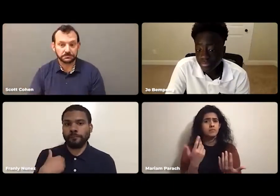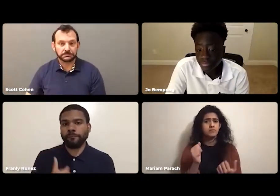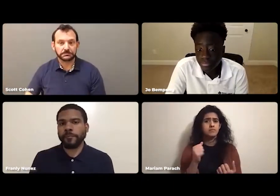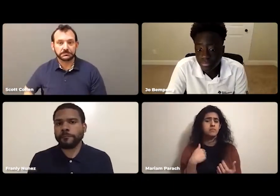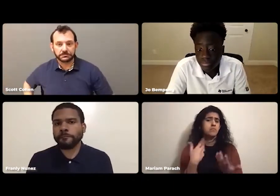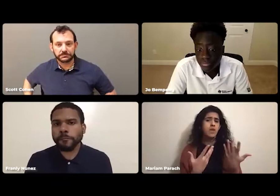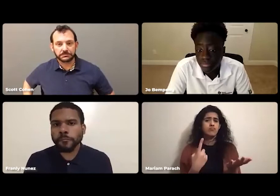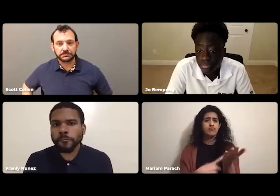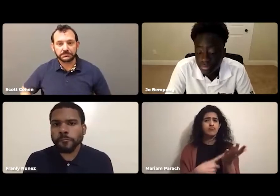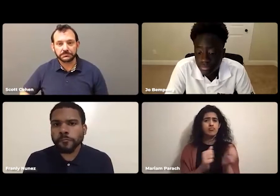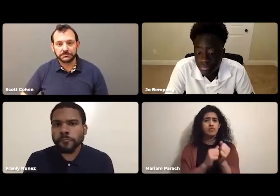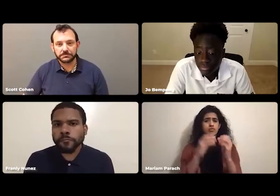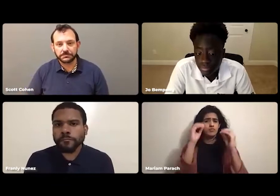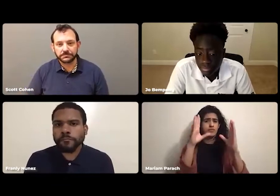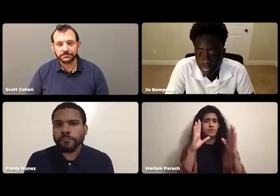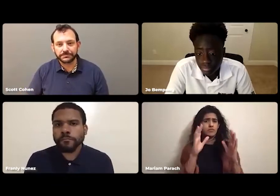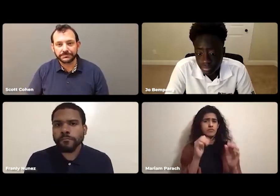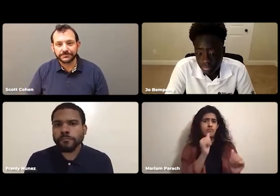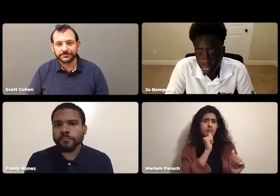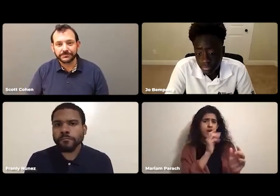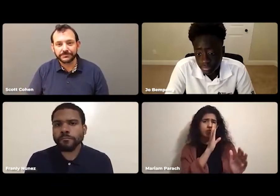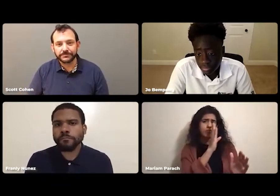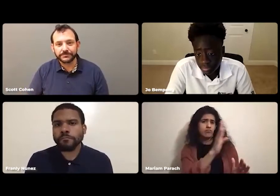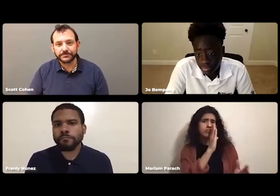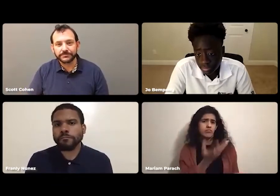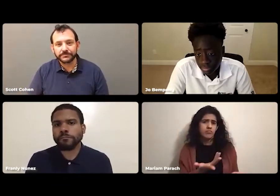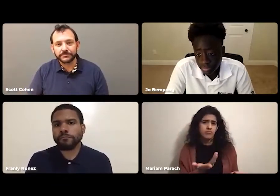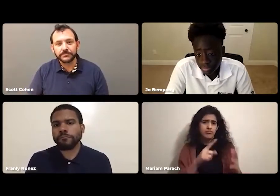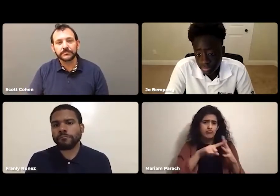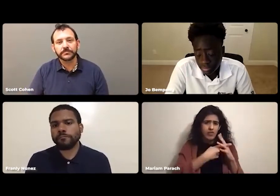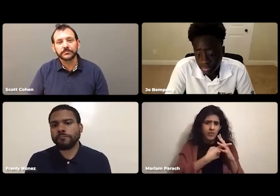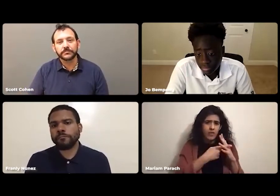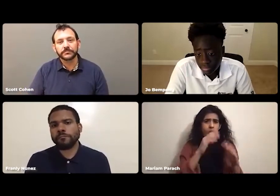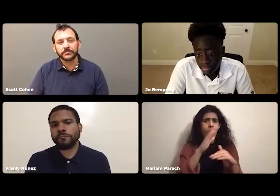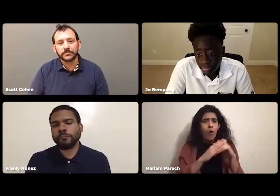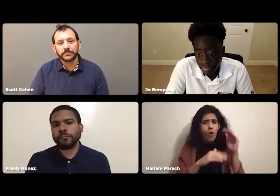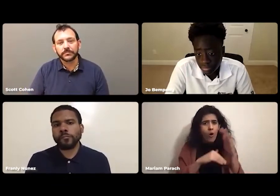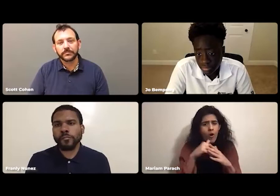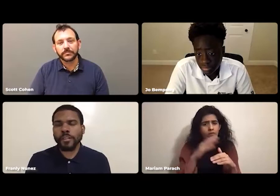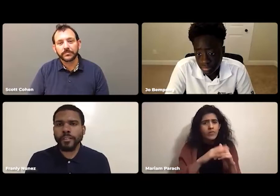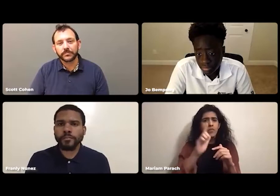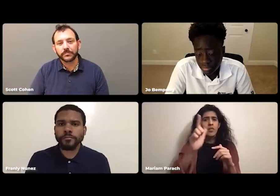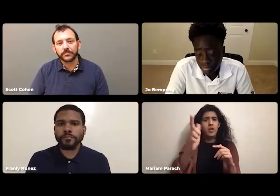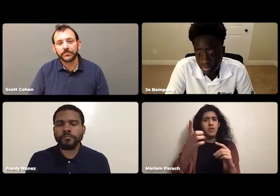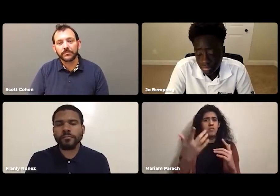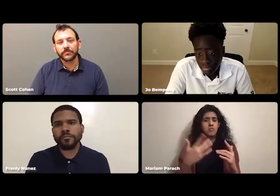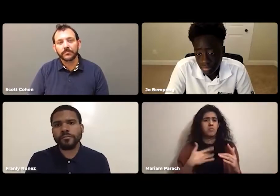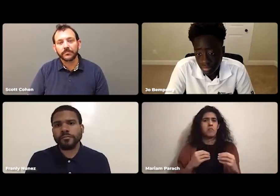Good point. Speak with the professor or teacher privately, maybe?